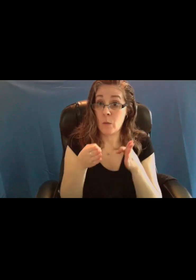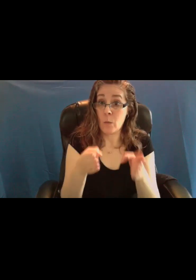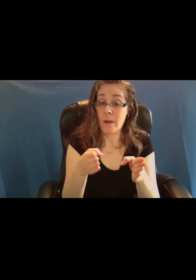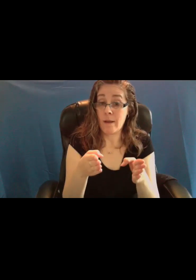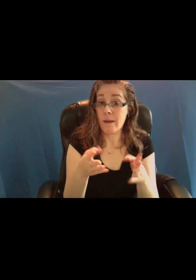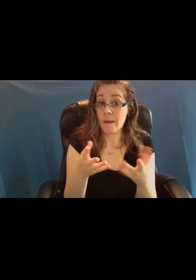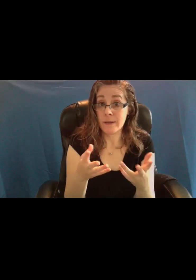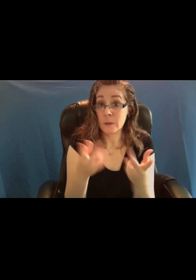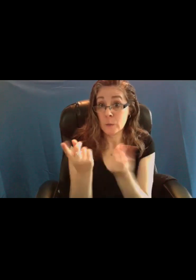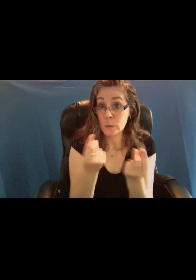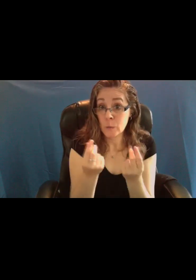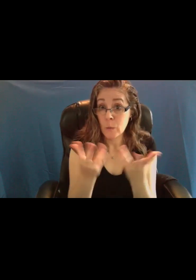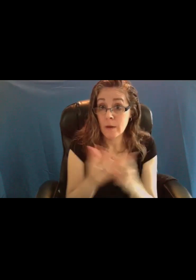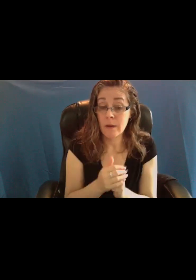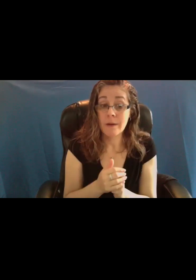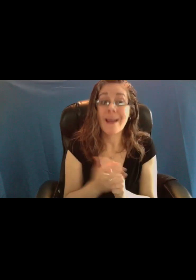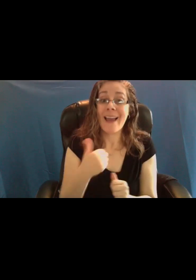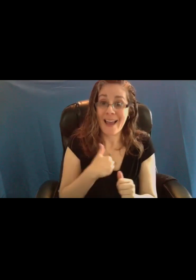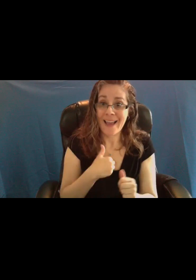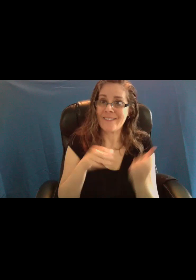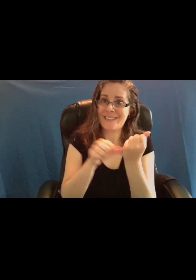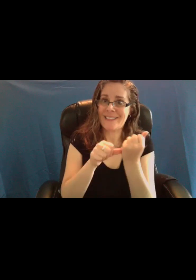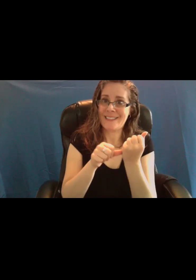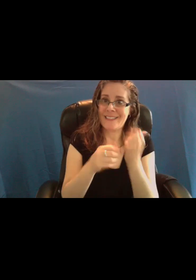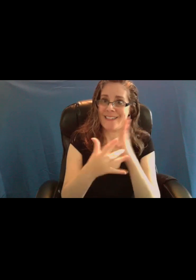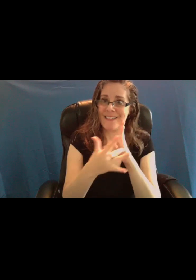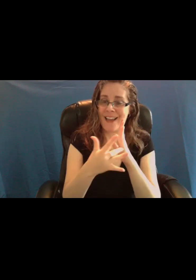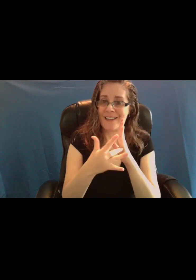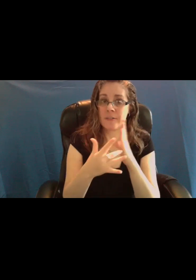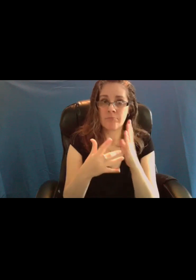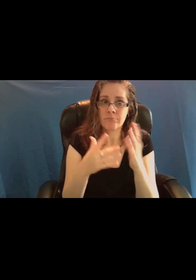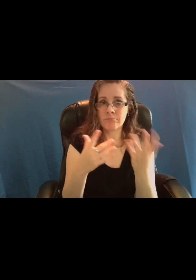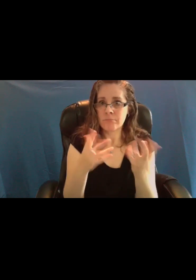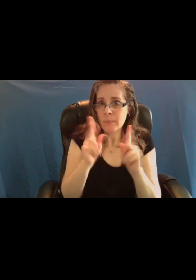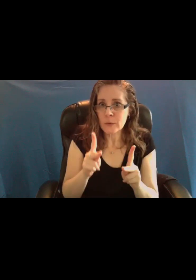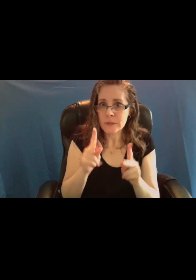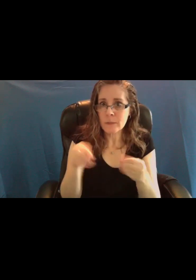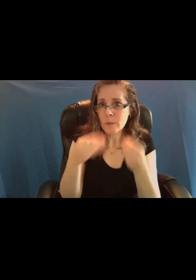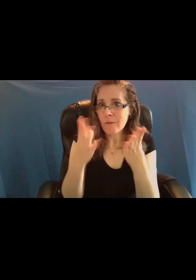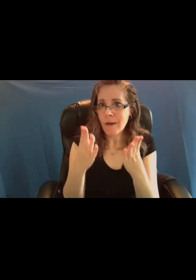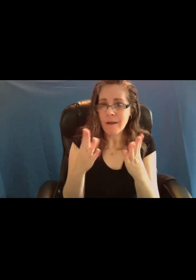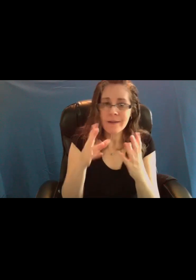to do, would be to have an assistive technology user provide some feedback on your website to ensure it is compatible with